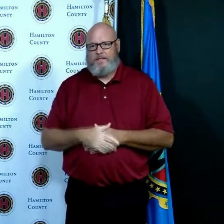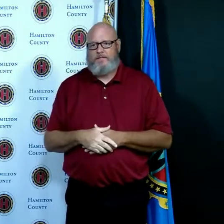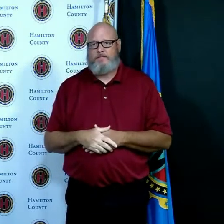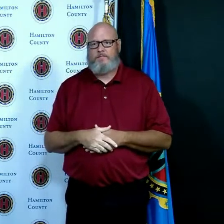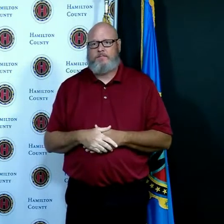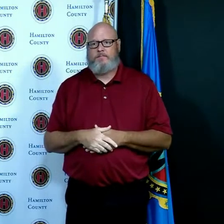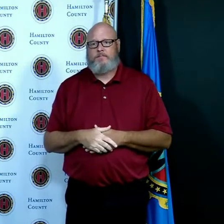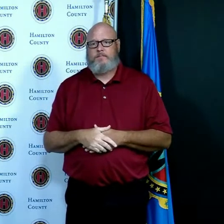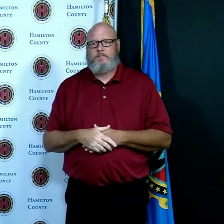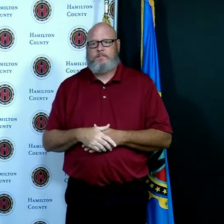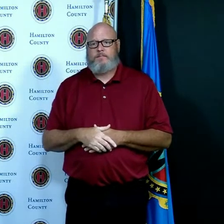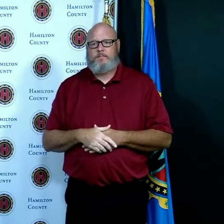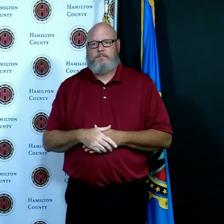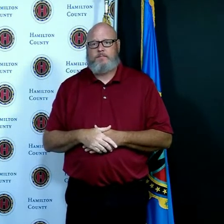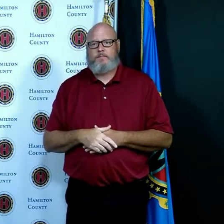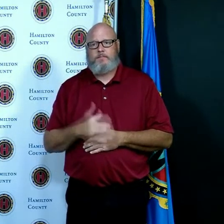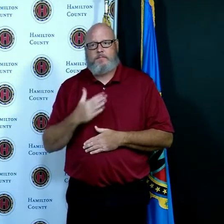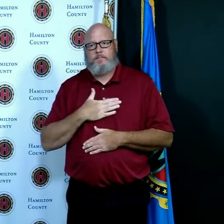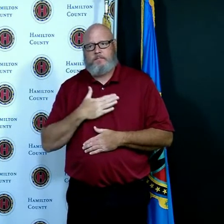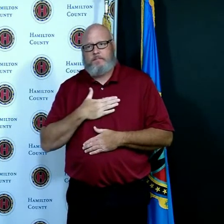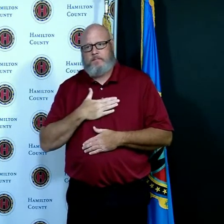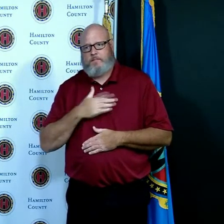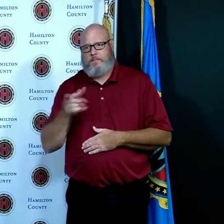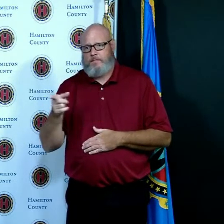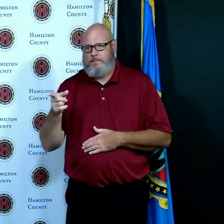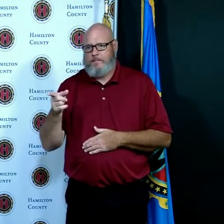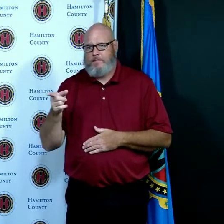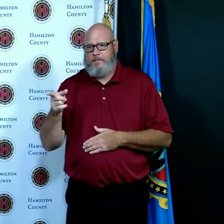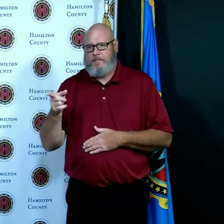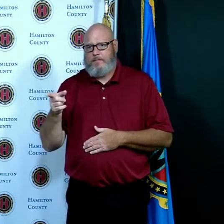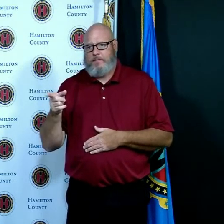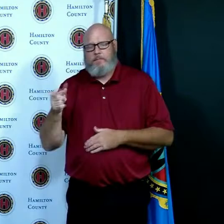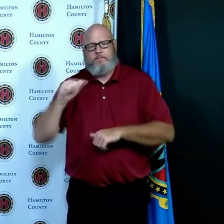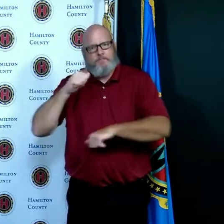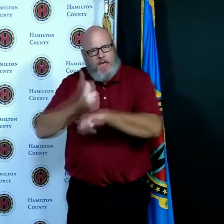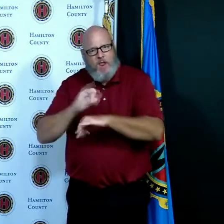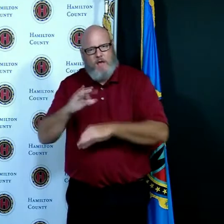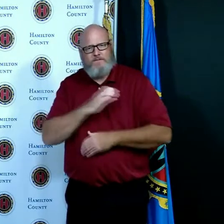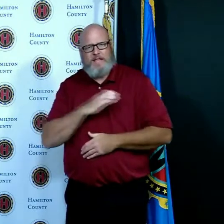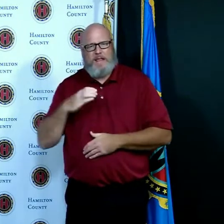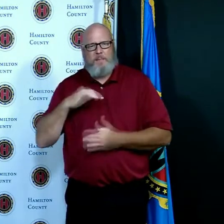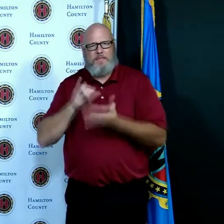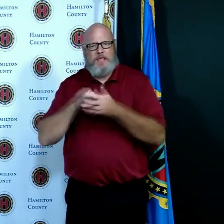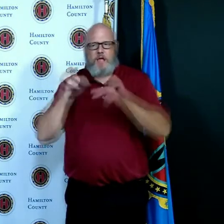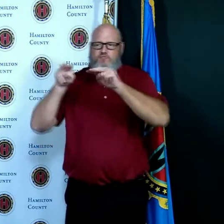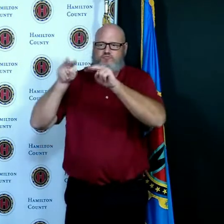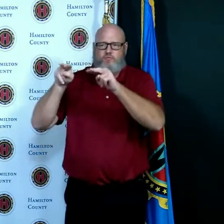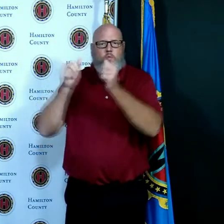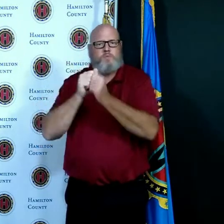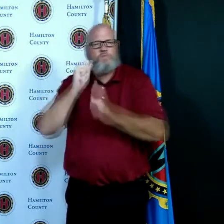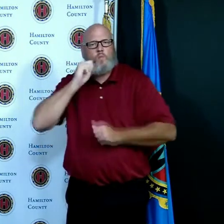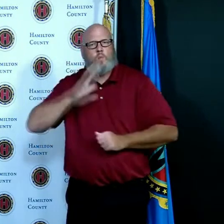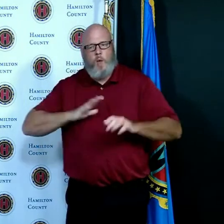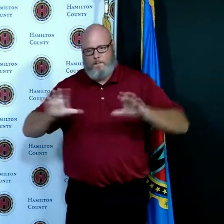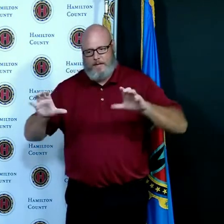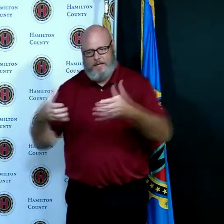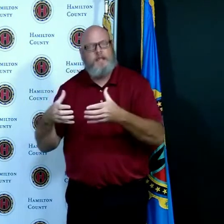Girls here in Hamilton County and the girls love RBG and would wear t-shirts and collars